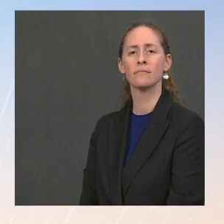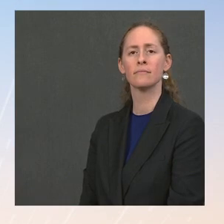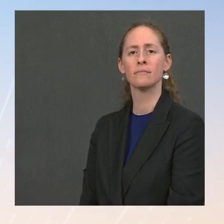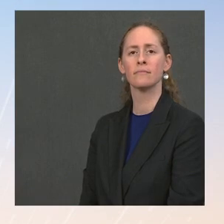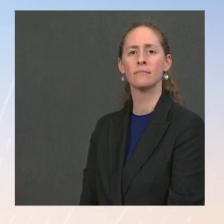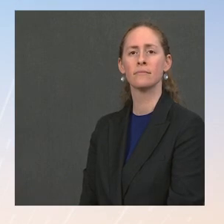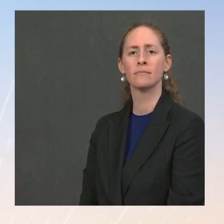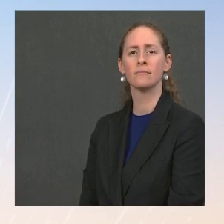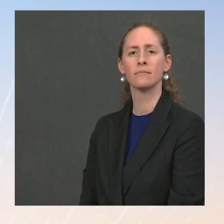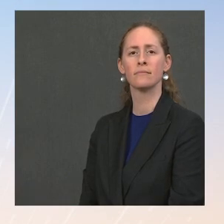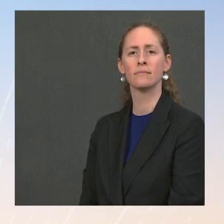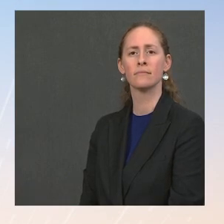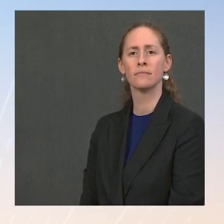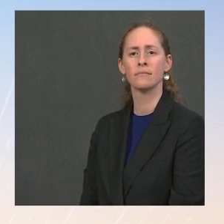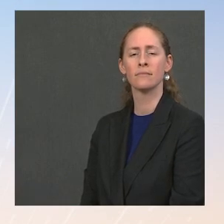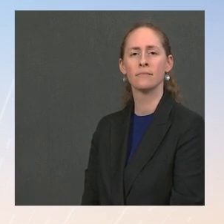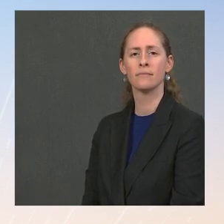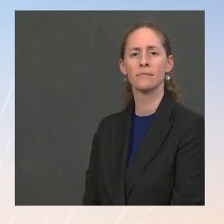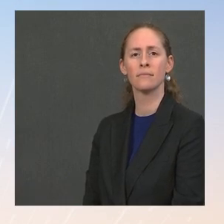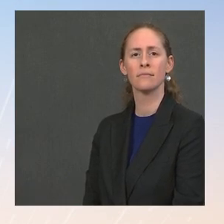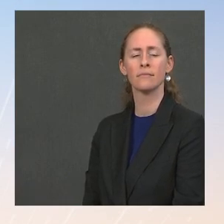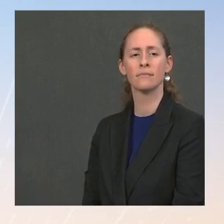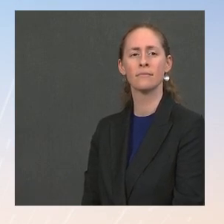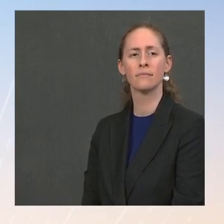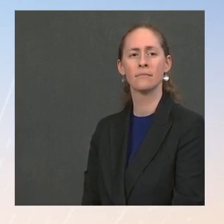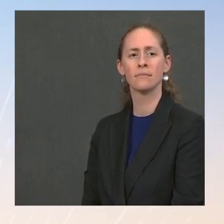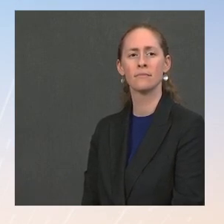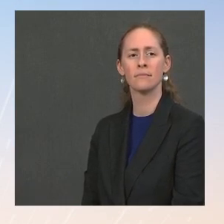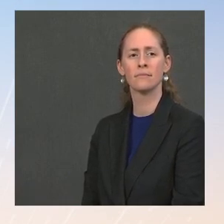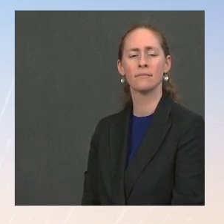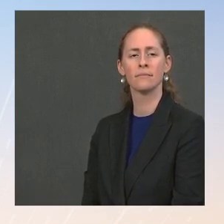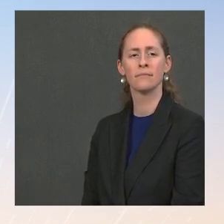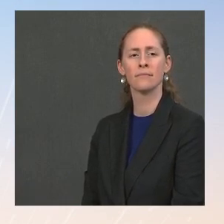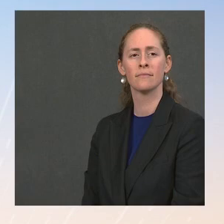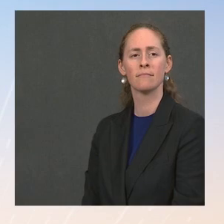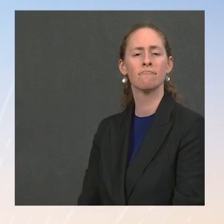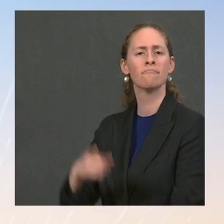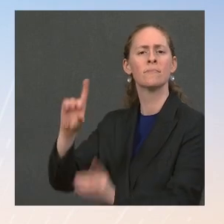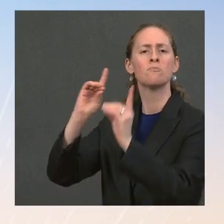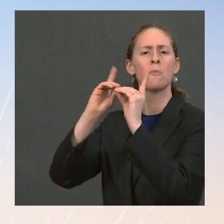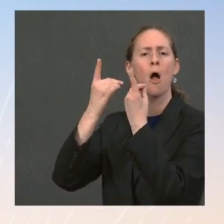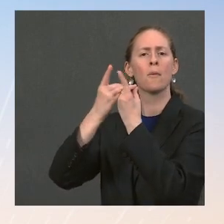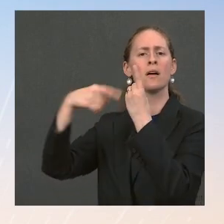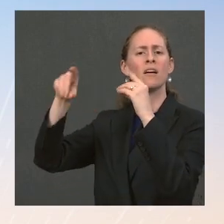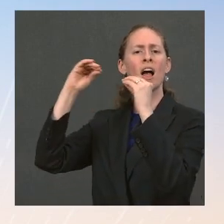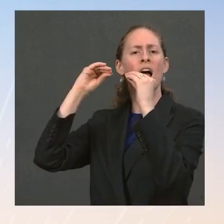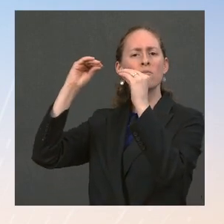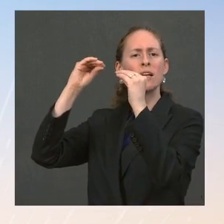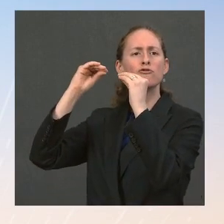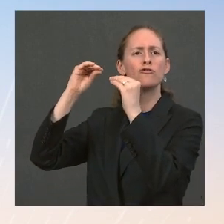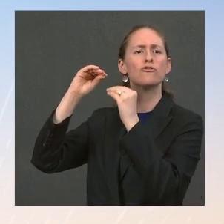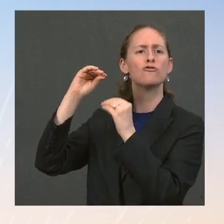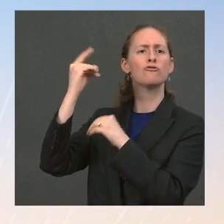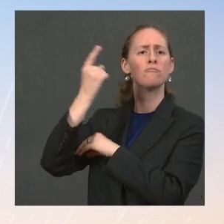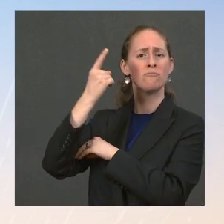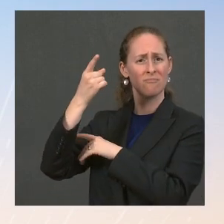Have they started that? Is it over and you guys are just figuring out you know, typing it up? Is the -- -- like, what -- I guess, what is the -- -- what is the --